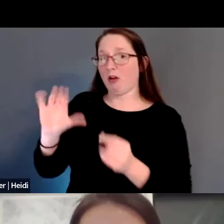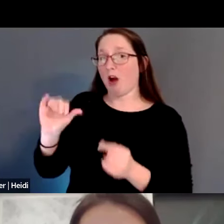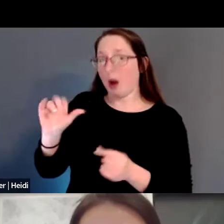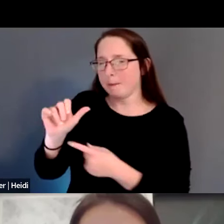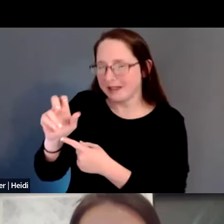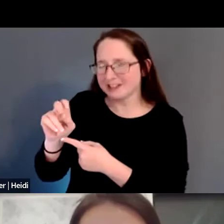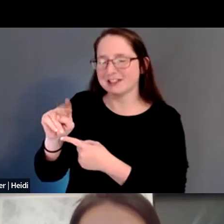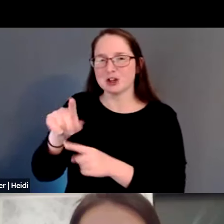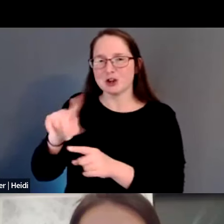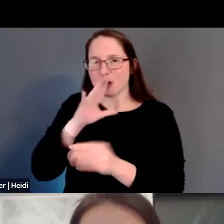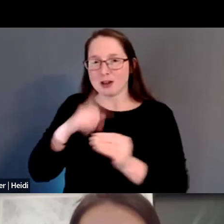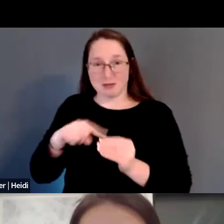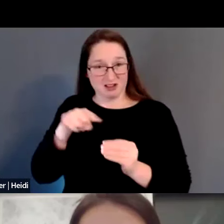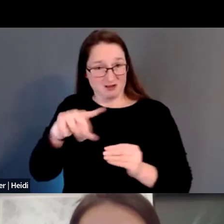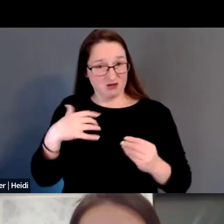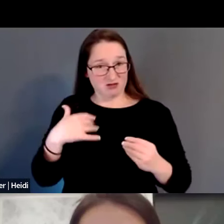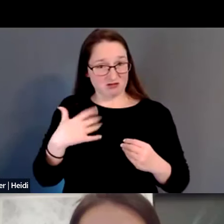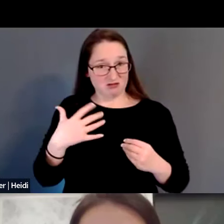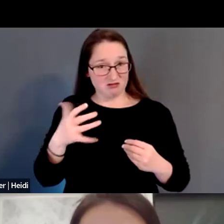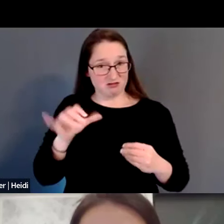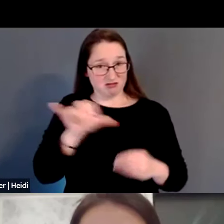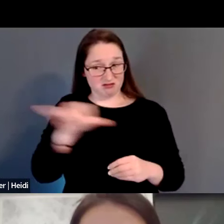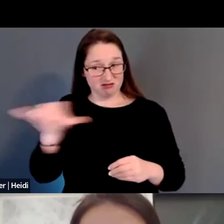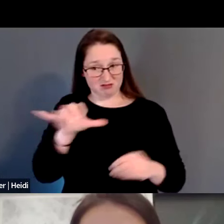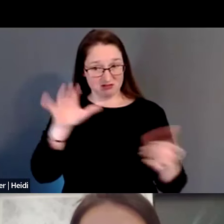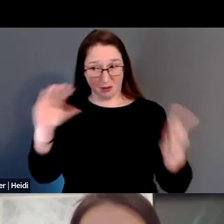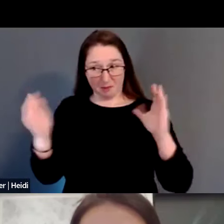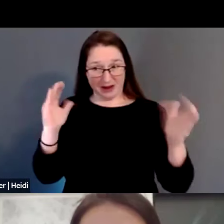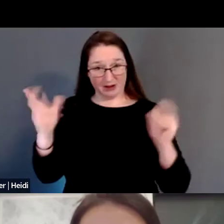I guess the question is: Have you compared the two data set to see if they are consistent?